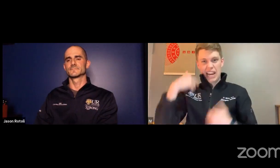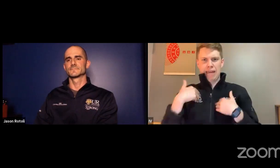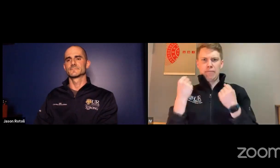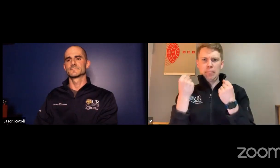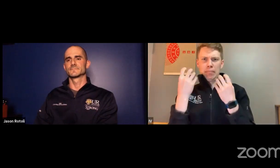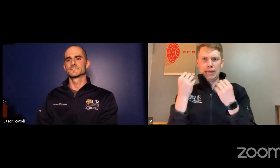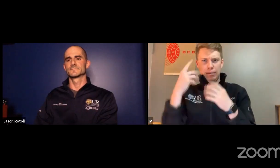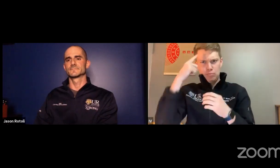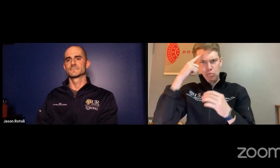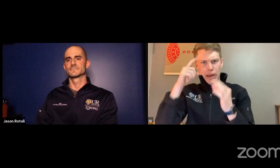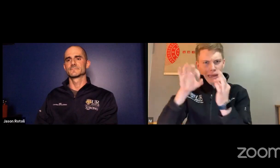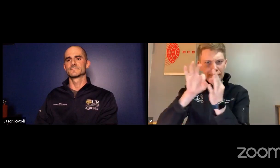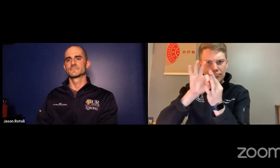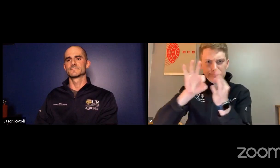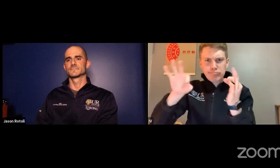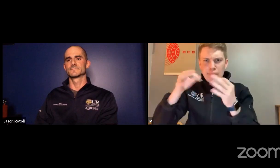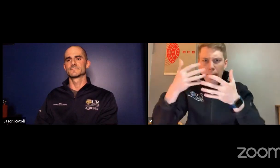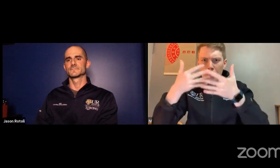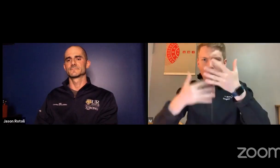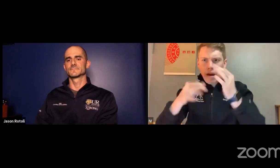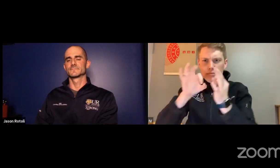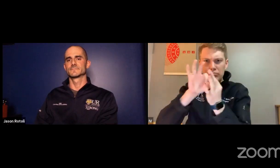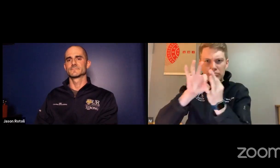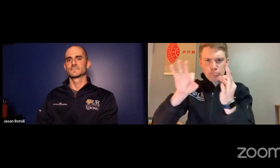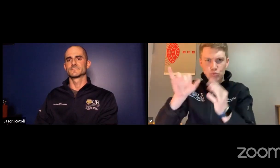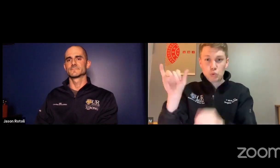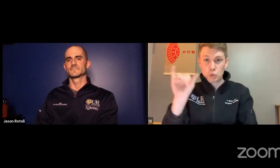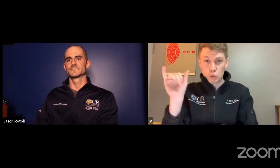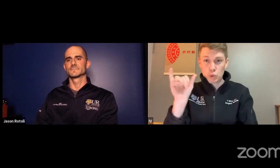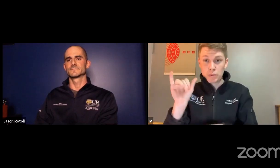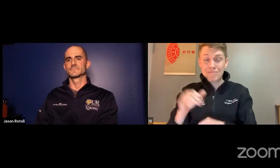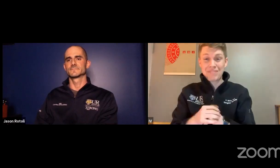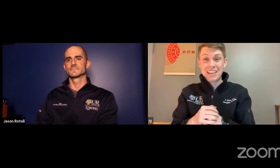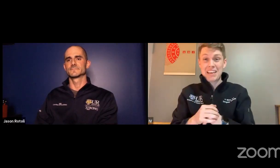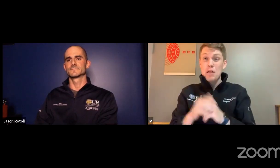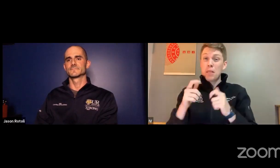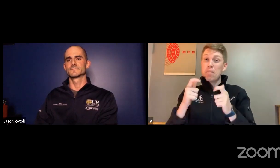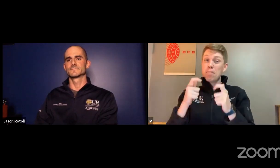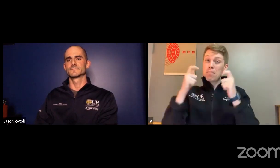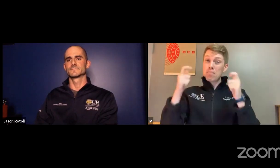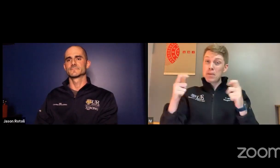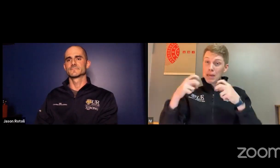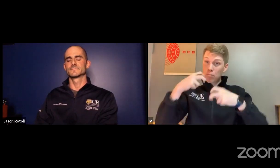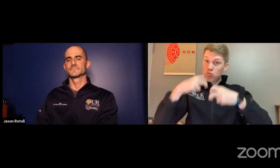the brain. Also, Dr. Rotoli just signed about heart attacks.